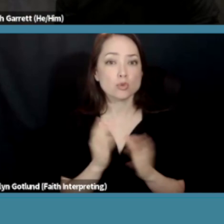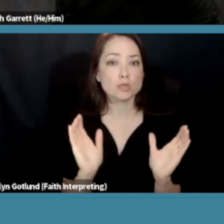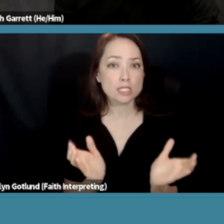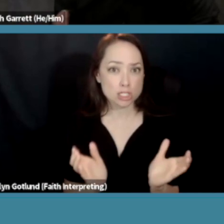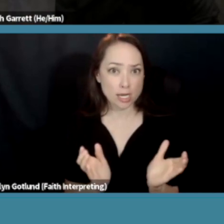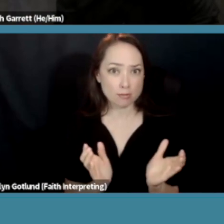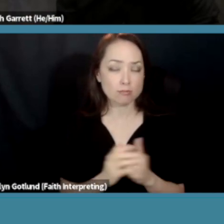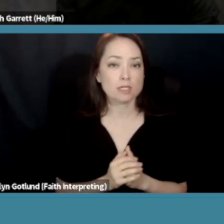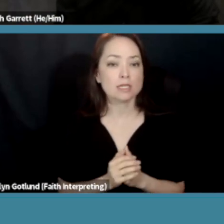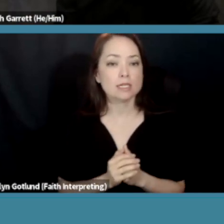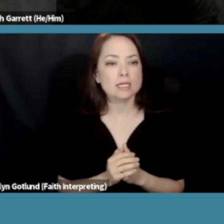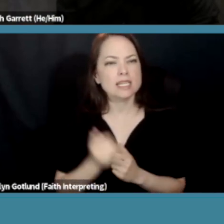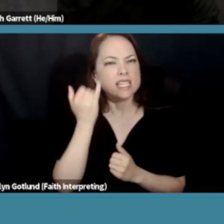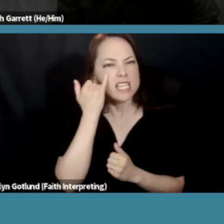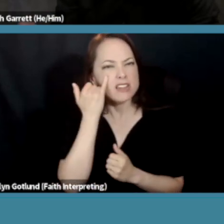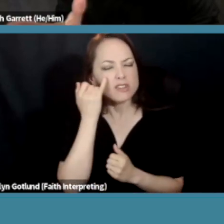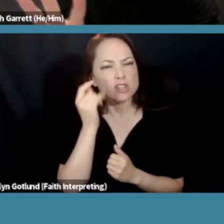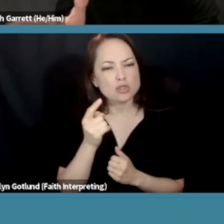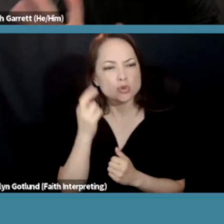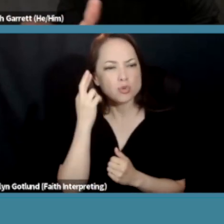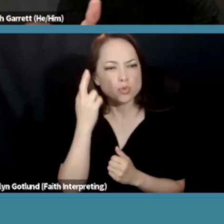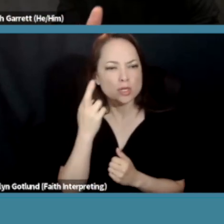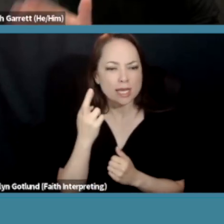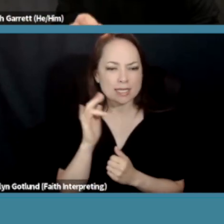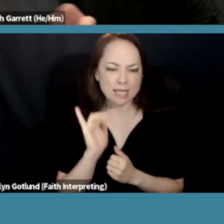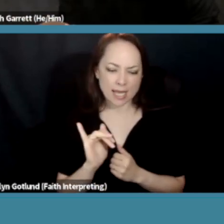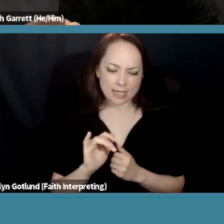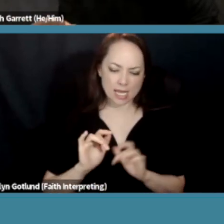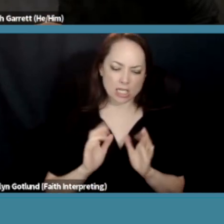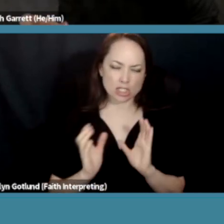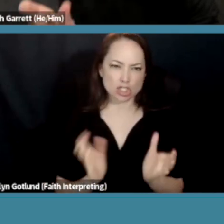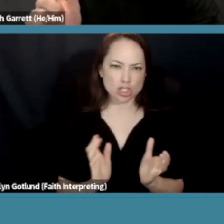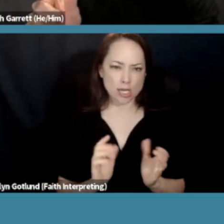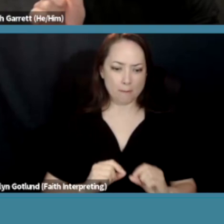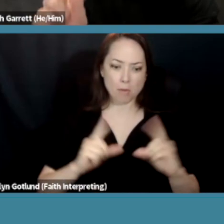In case you find chat pop-ups bothersome for you, you can turn those off with the